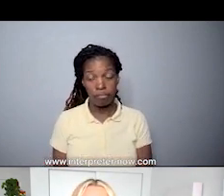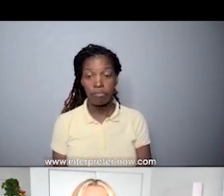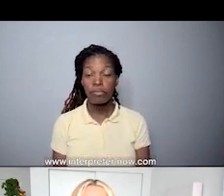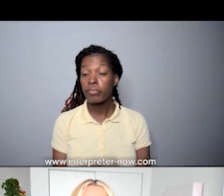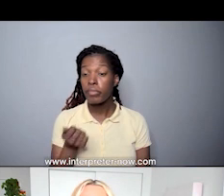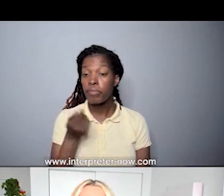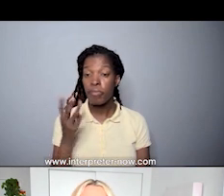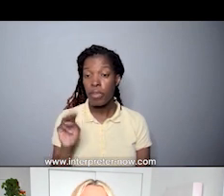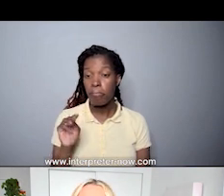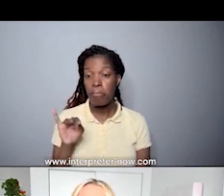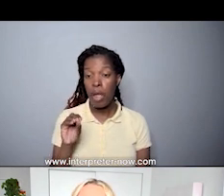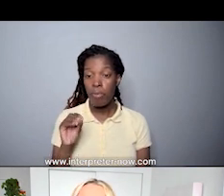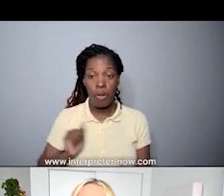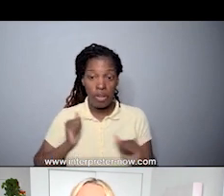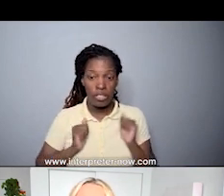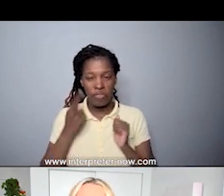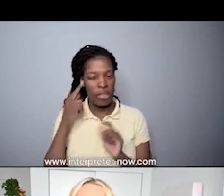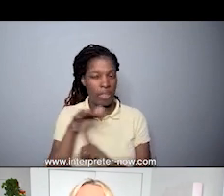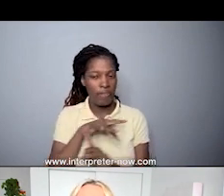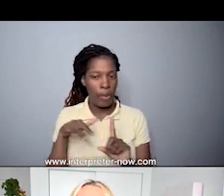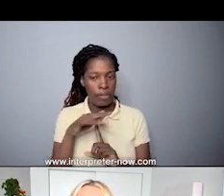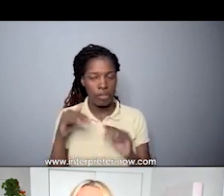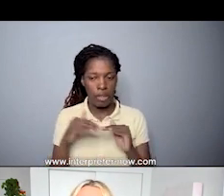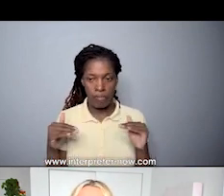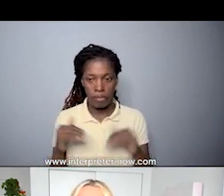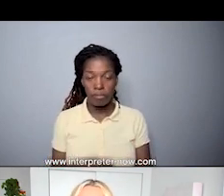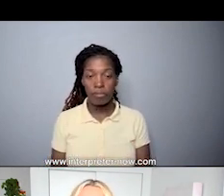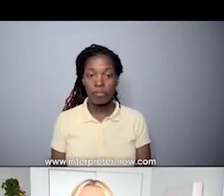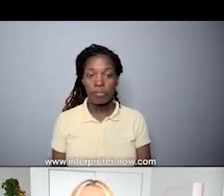Then, a couple of my microaggressions at the environmental level.